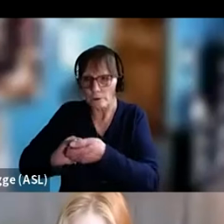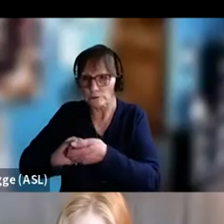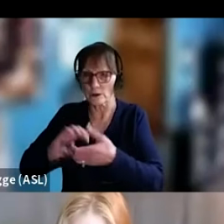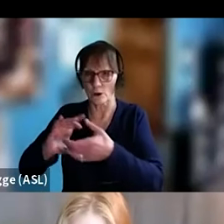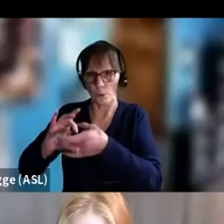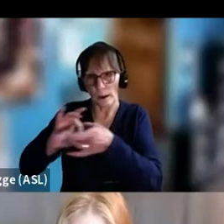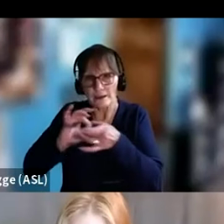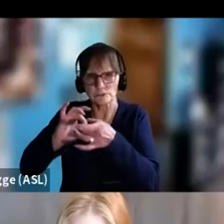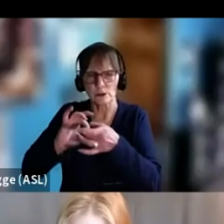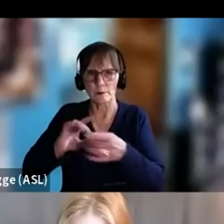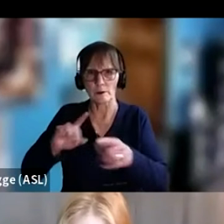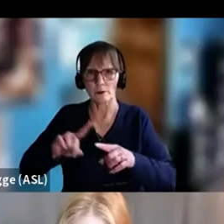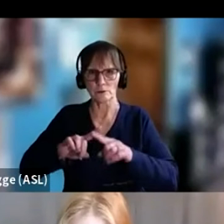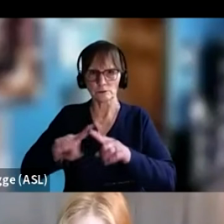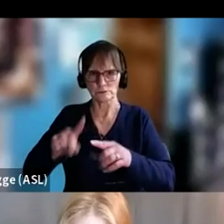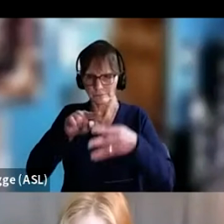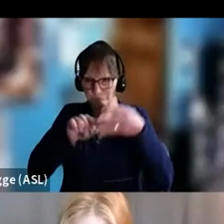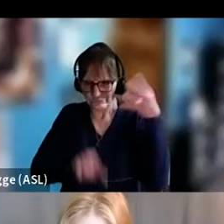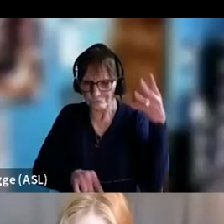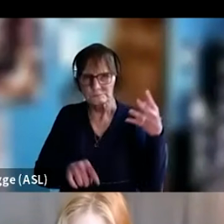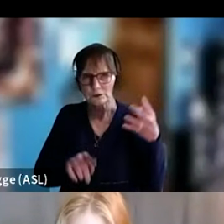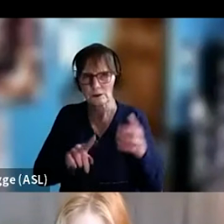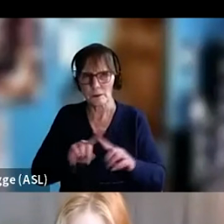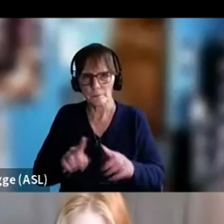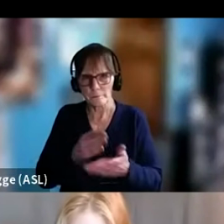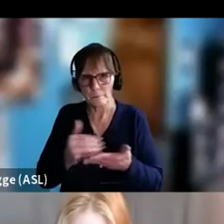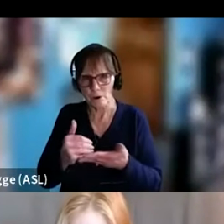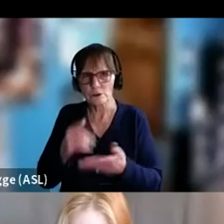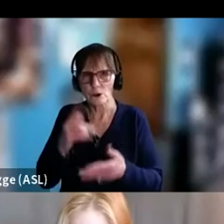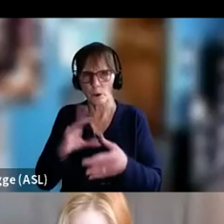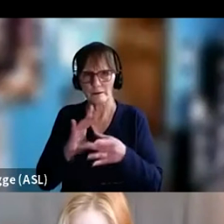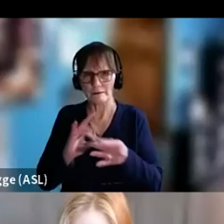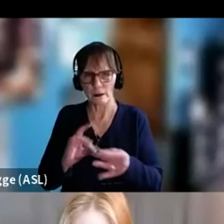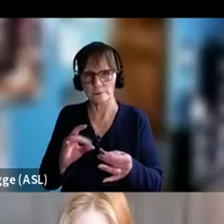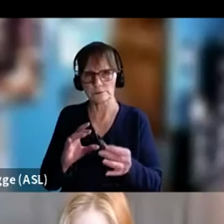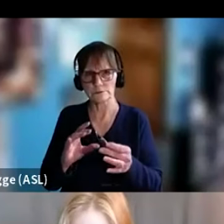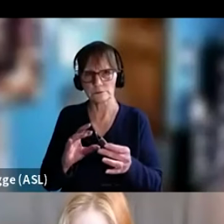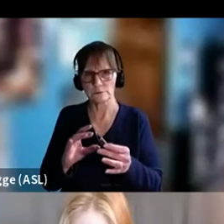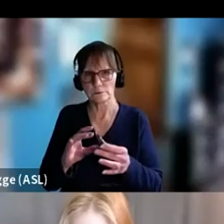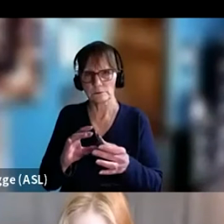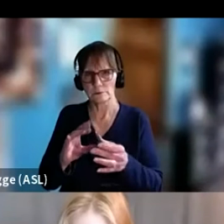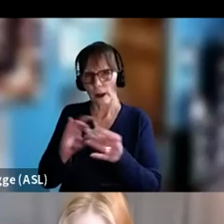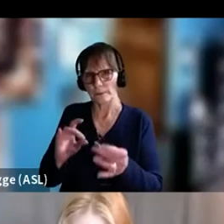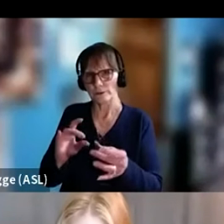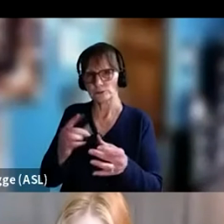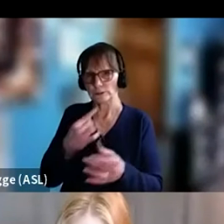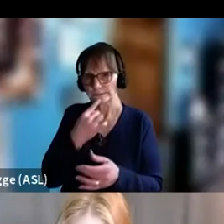there's lots of different pieces. One of the comments mentioned really rather than having these clients